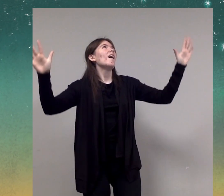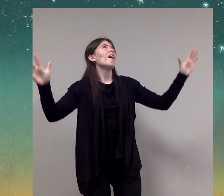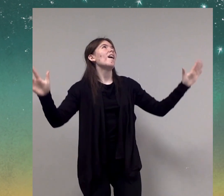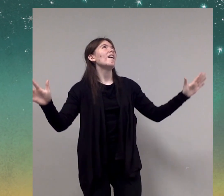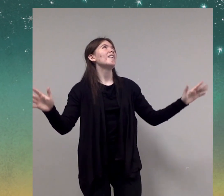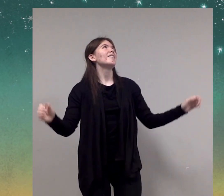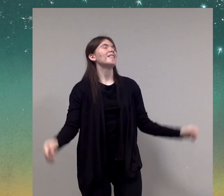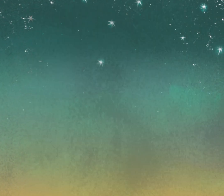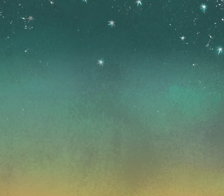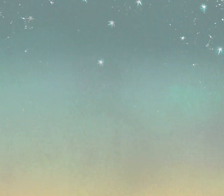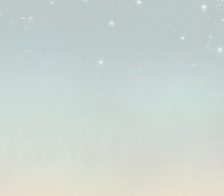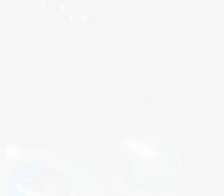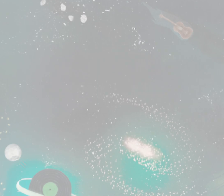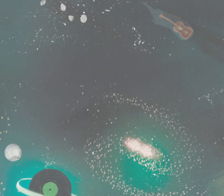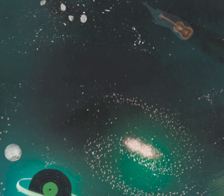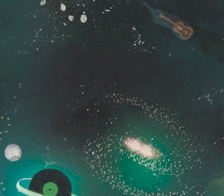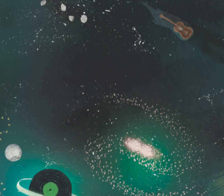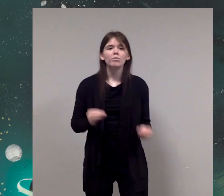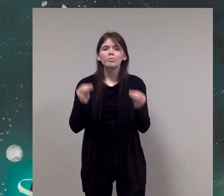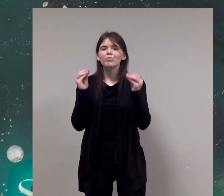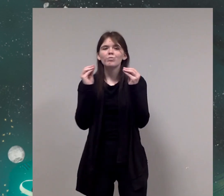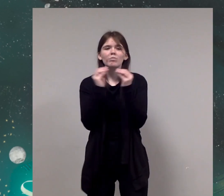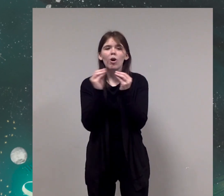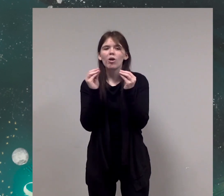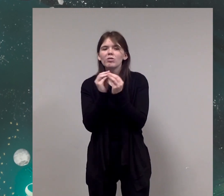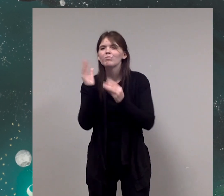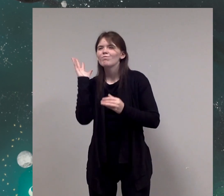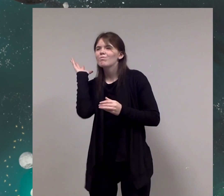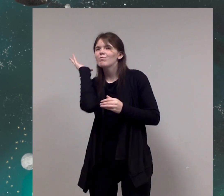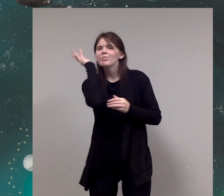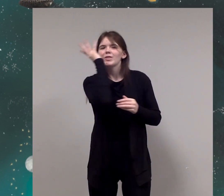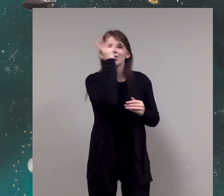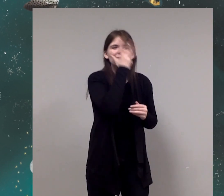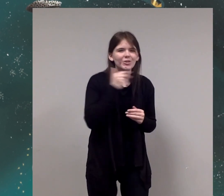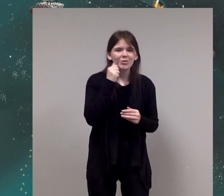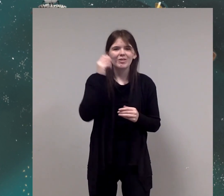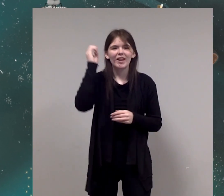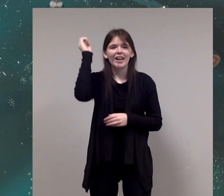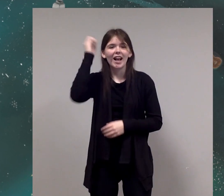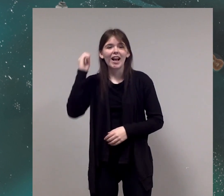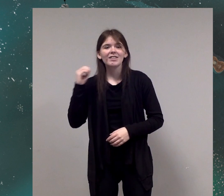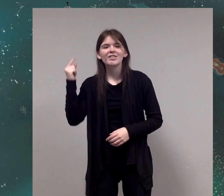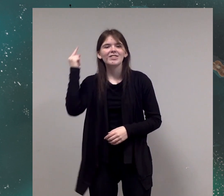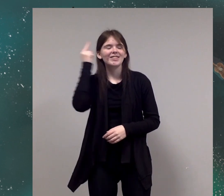It's even more beautiful than Esther had imagined.